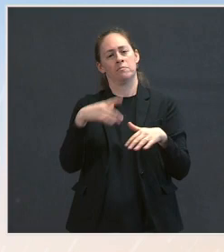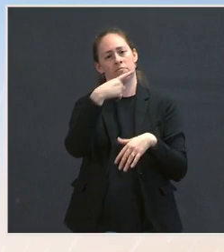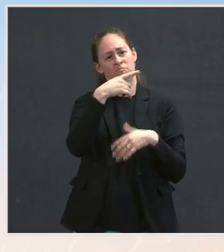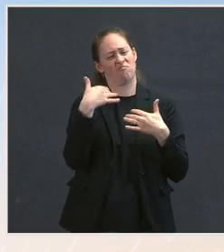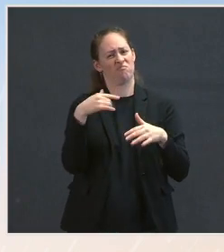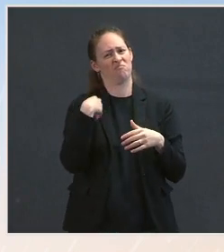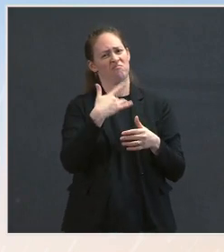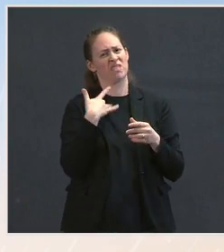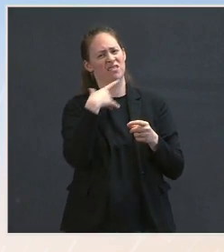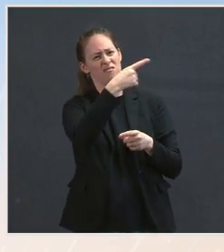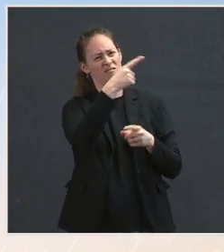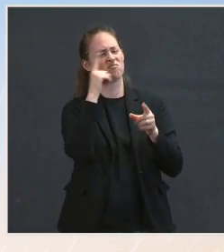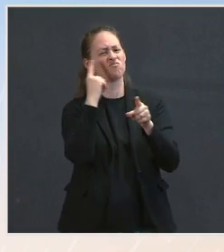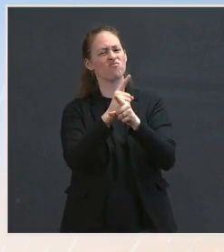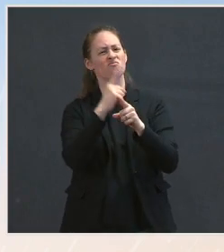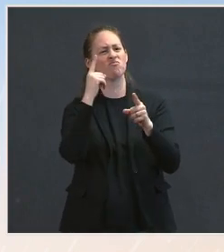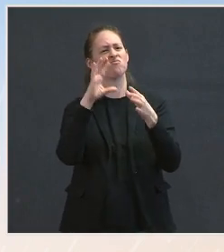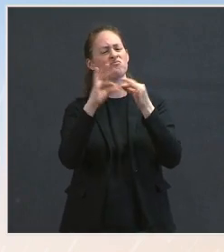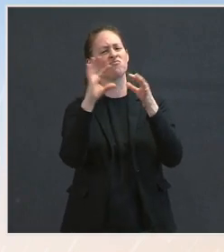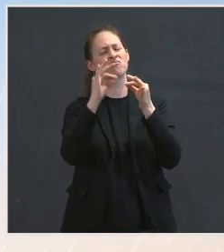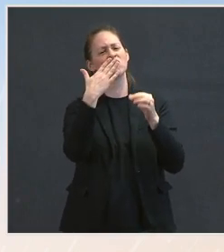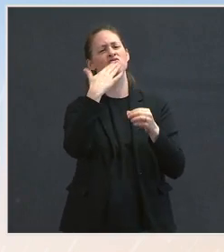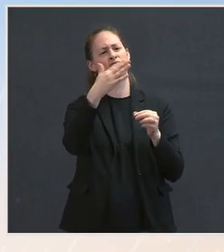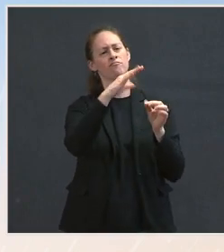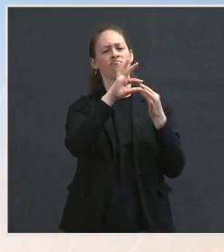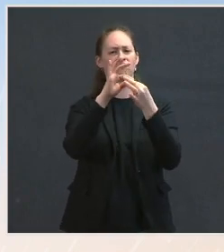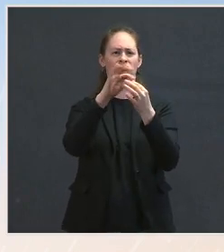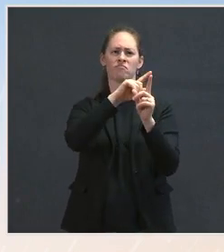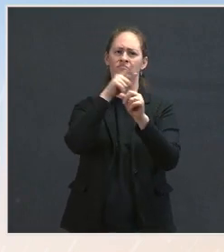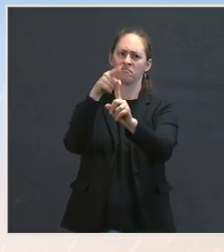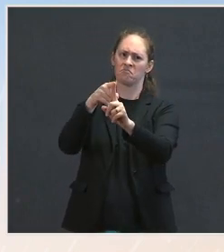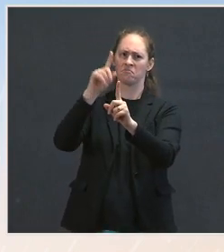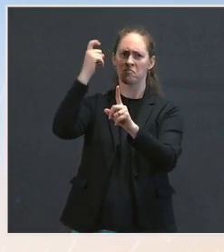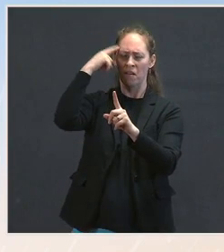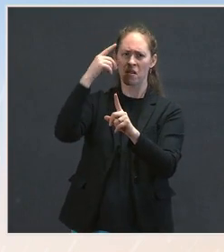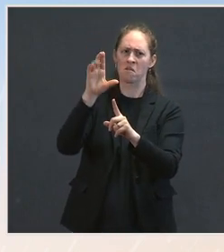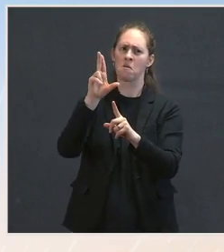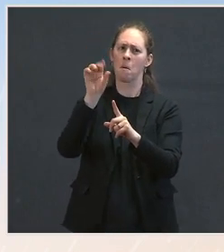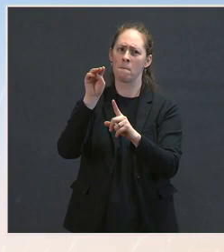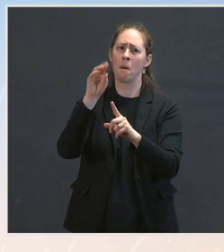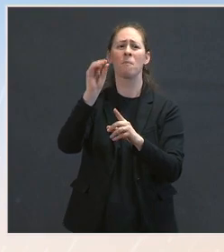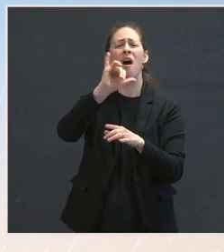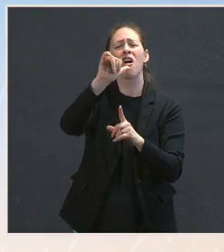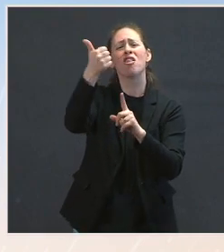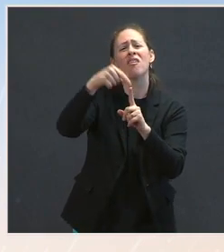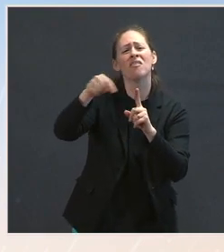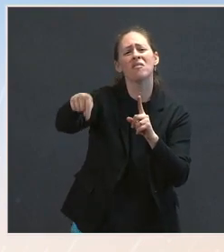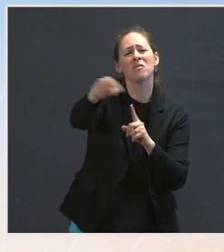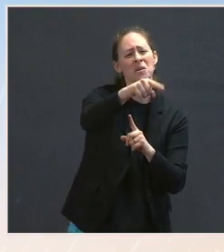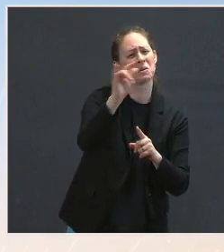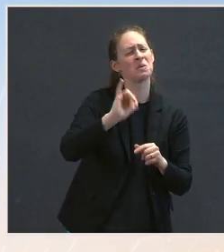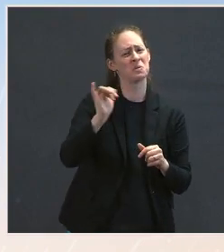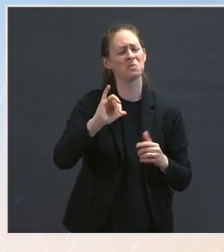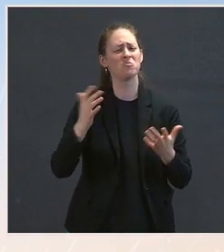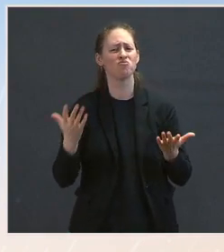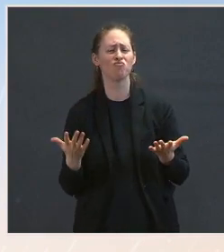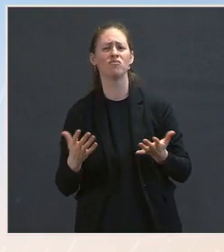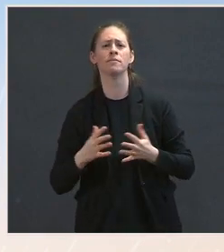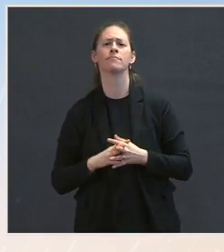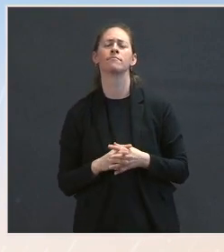in New York at the time, as he did about a range of governors. The Press: Okay. And then one more. On climate change: There's been some reports about a meeting with airlines